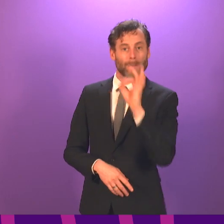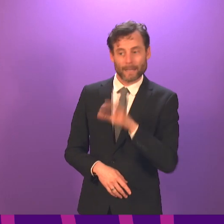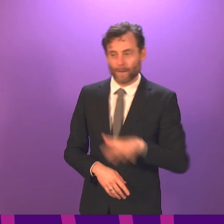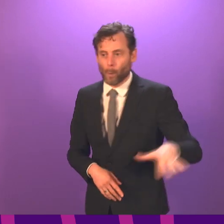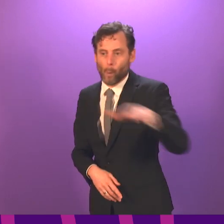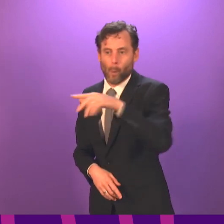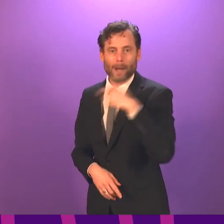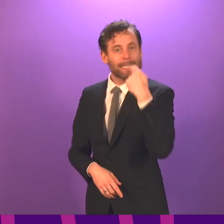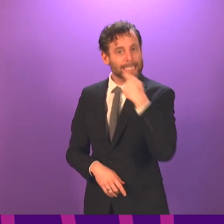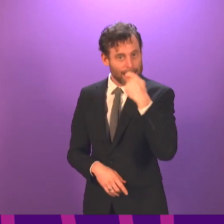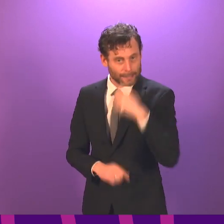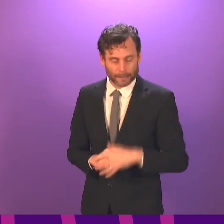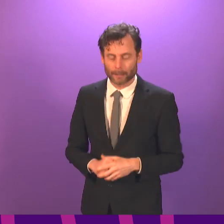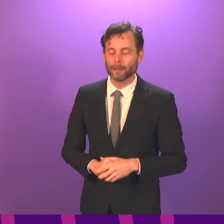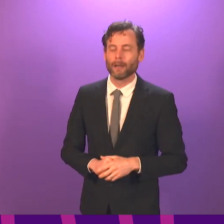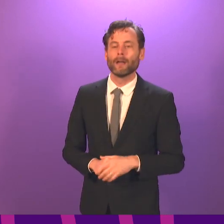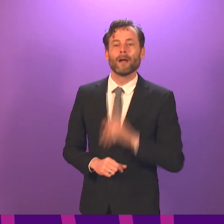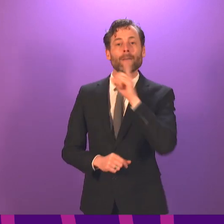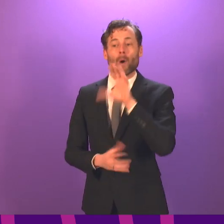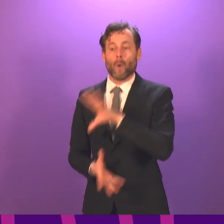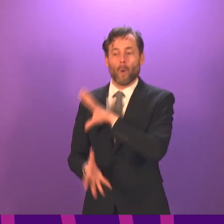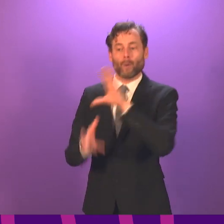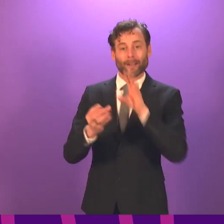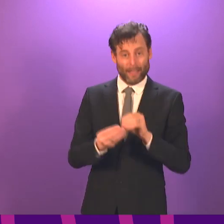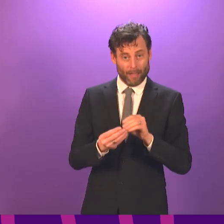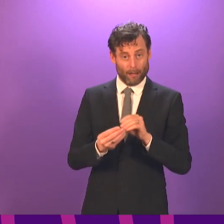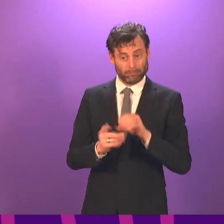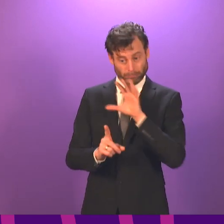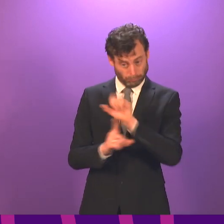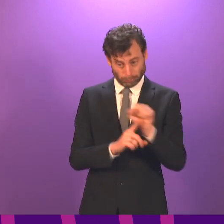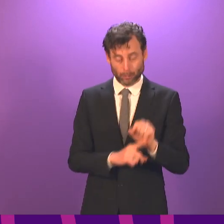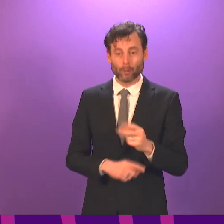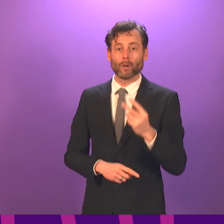that were carried out. The total number of cases is now 203,012; 784 people are in hospital,